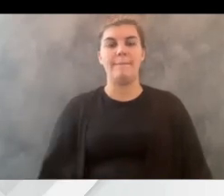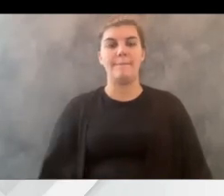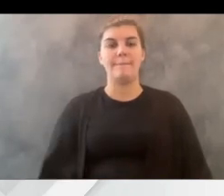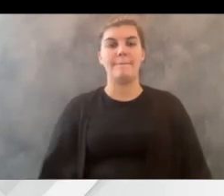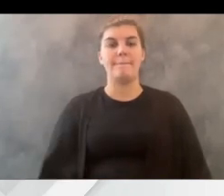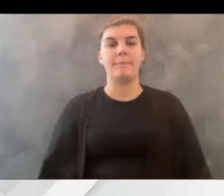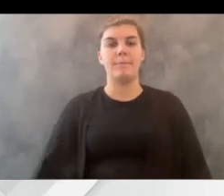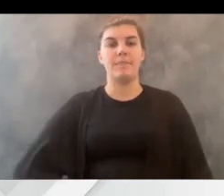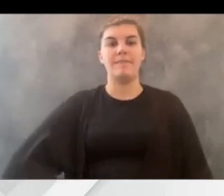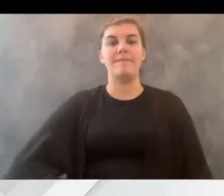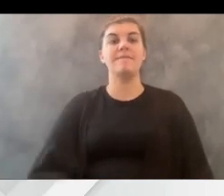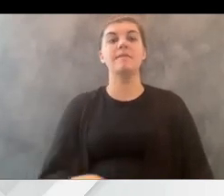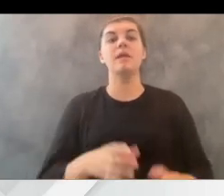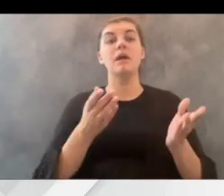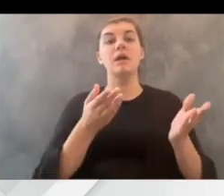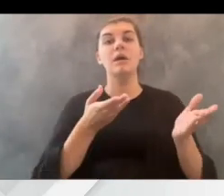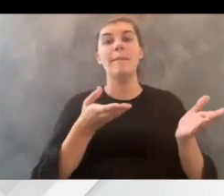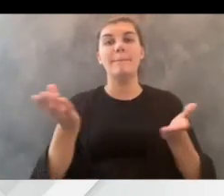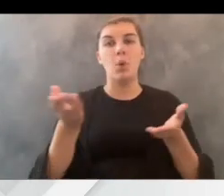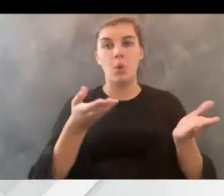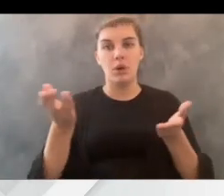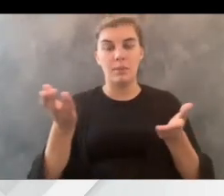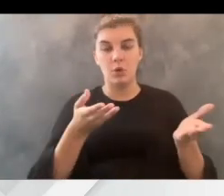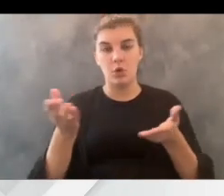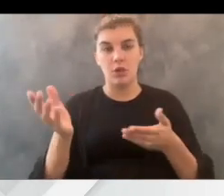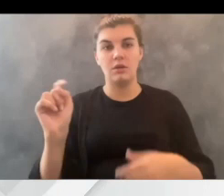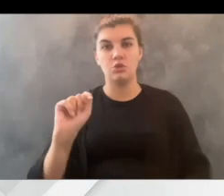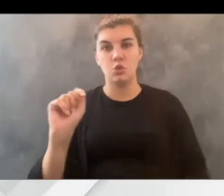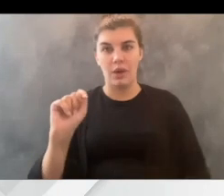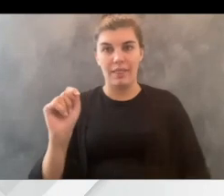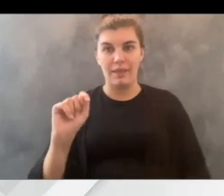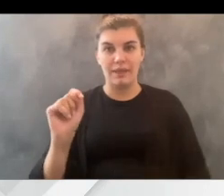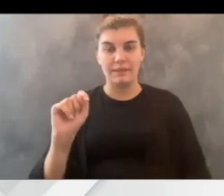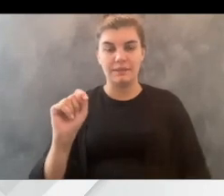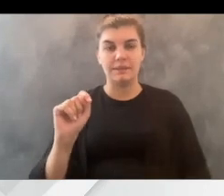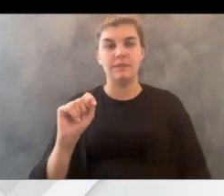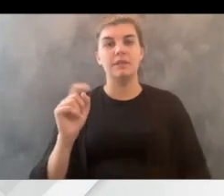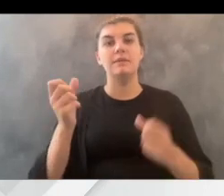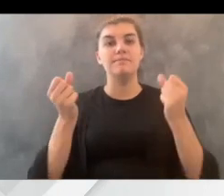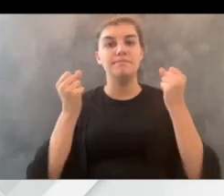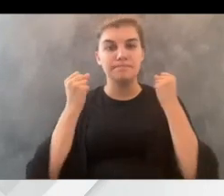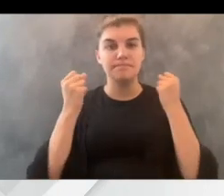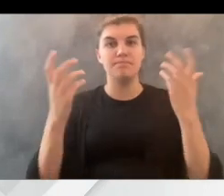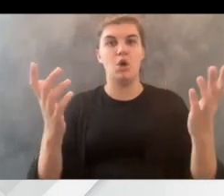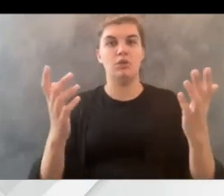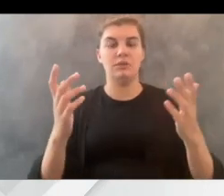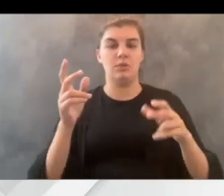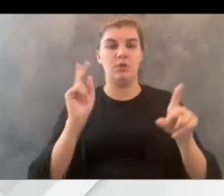Portable toilet units: so where multiple single user portable toilet units are